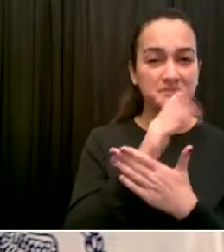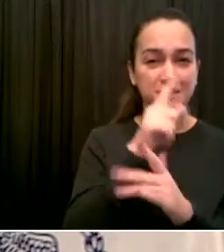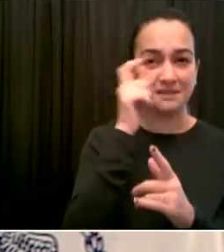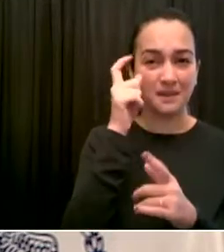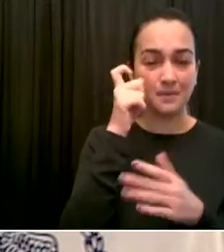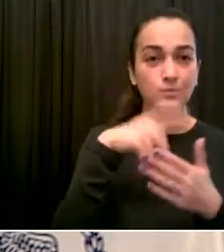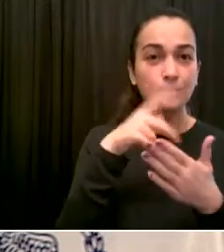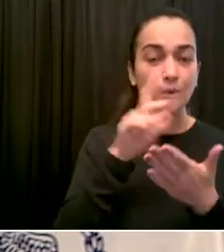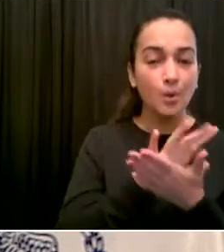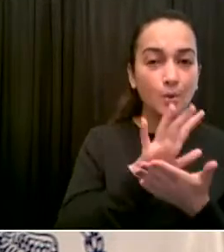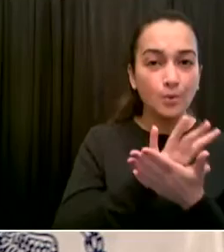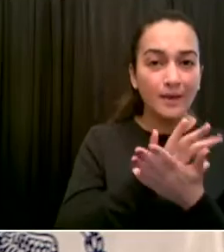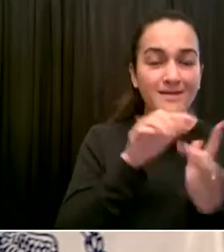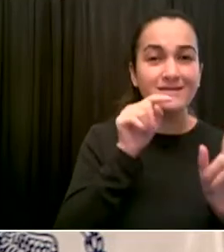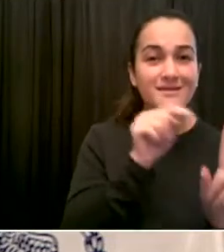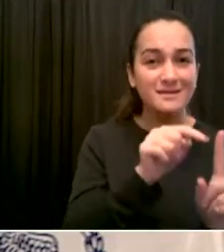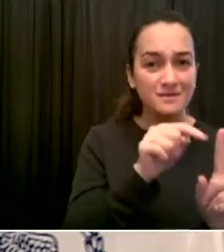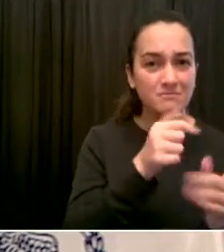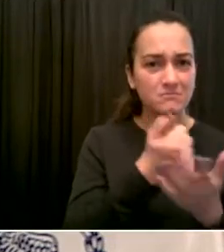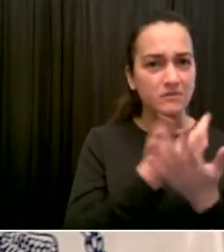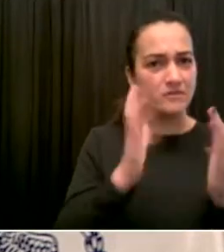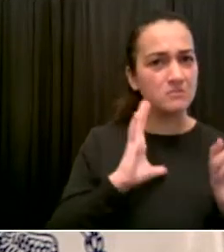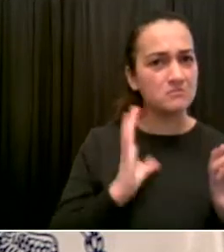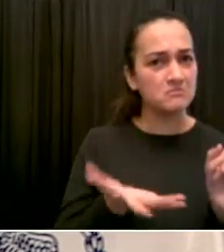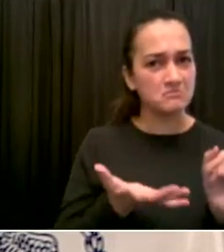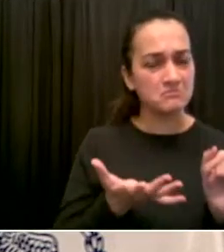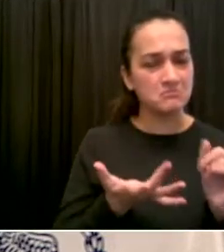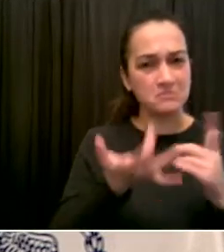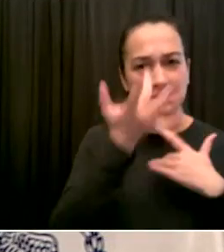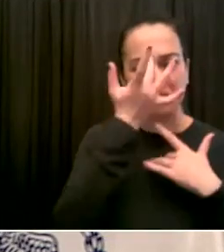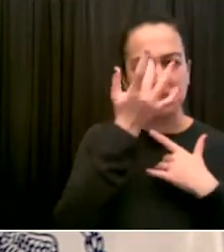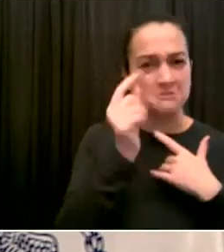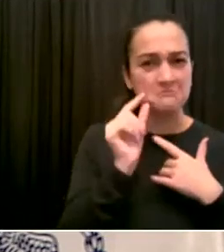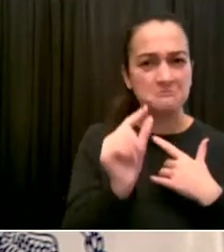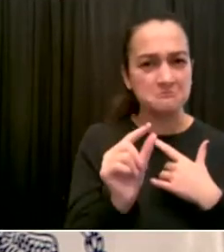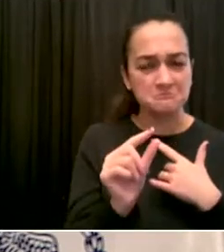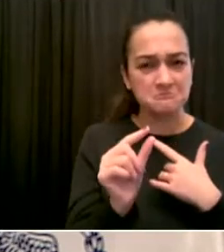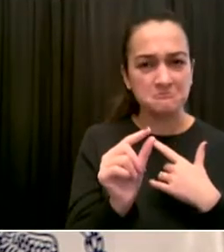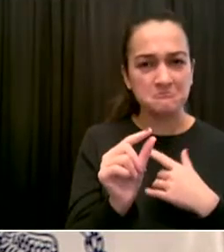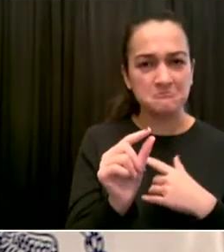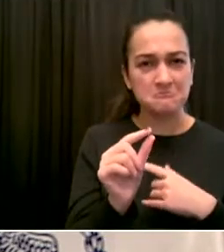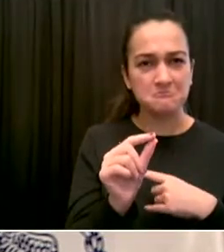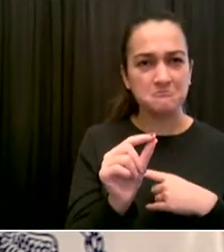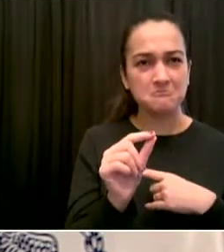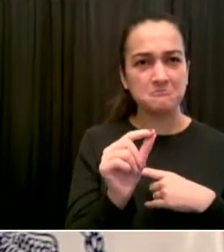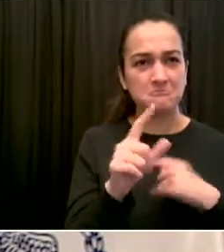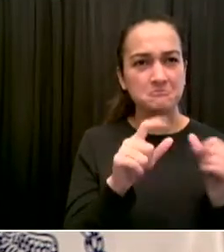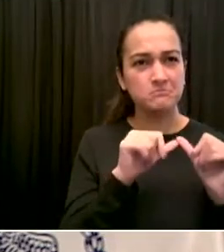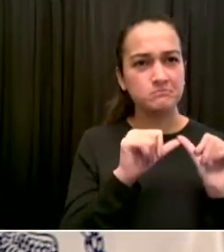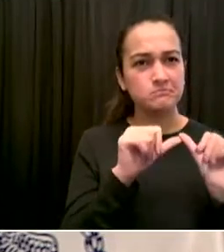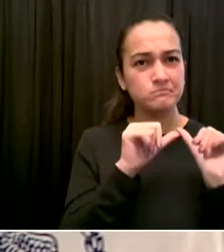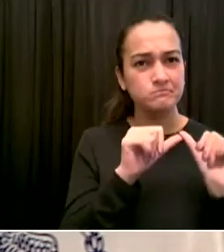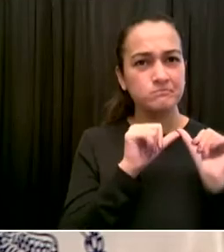IN WHAT WE SAW IN JULY AND